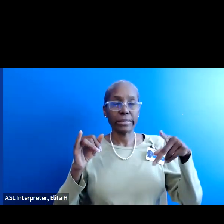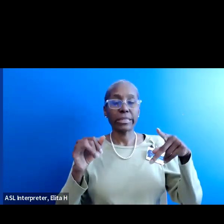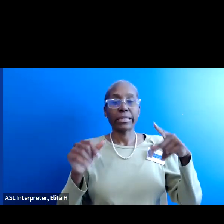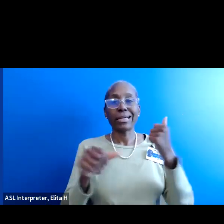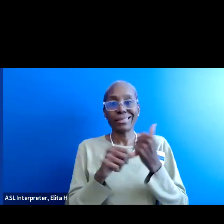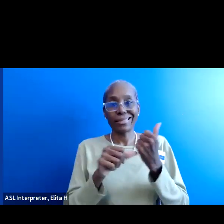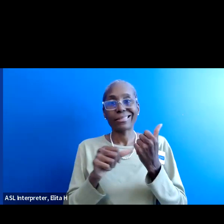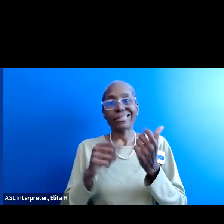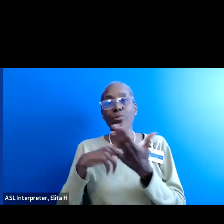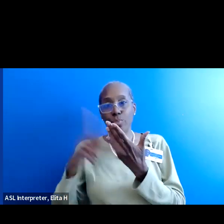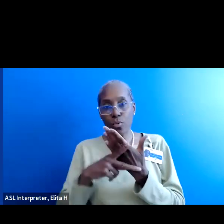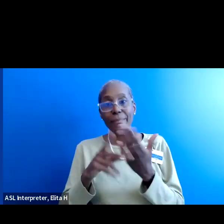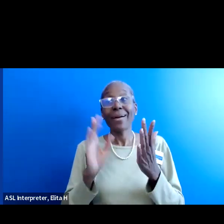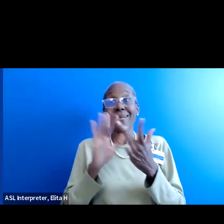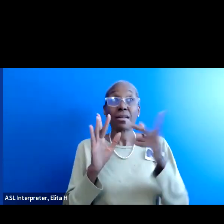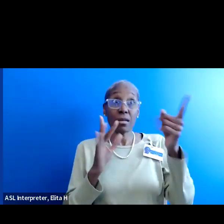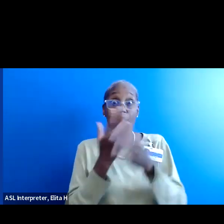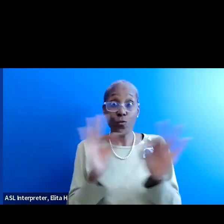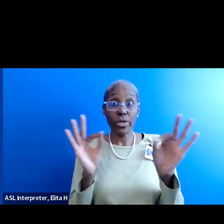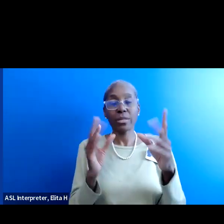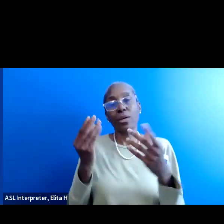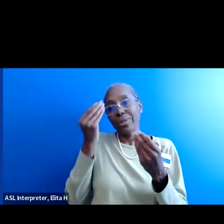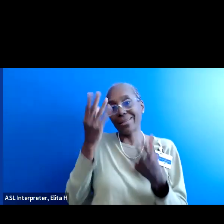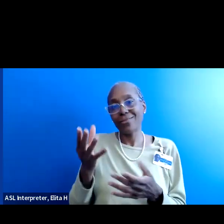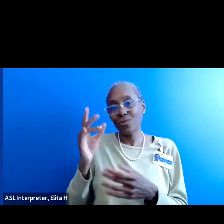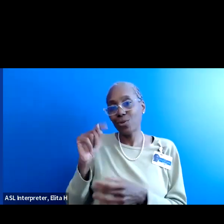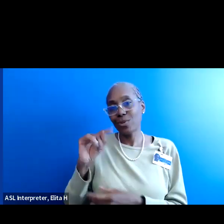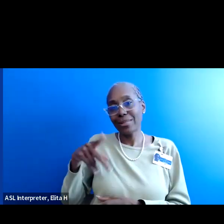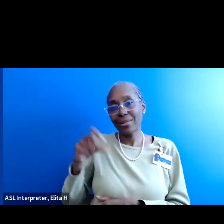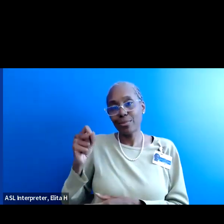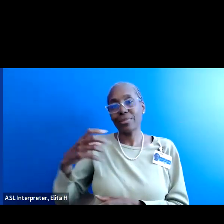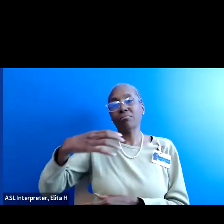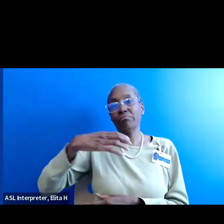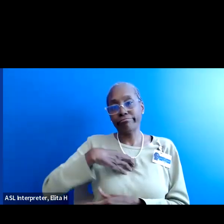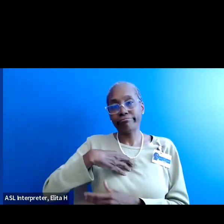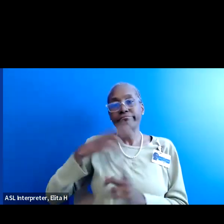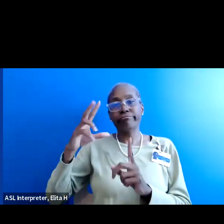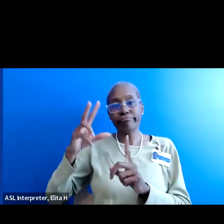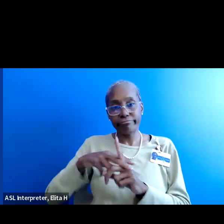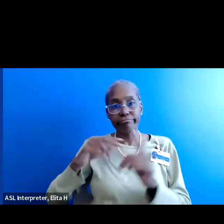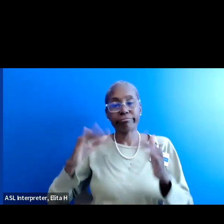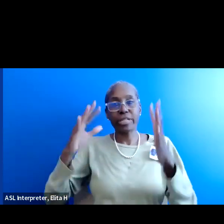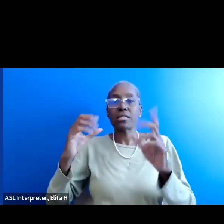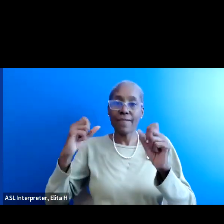So I would contact them and they will give you some tips on how to appeal it and keep fighting it to get the coverage that you need.